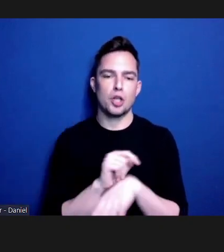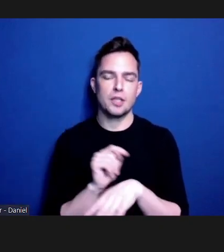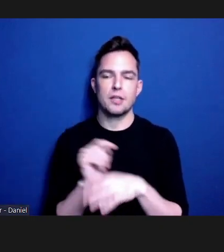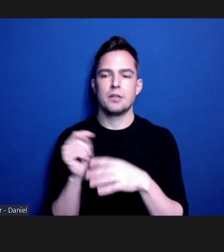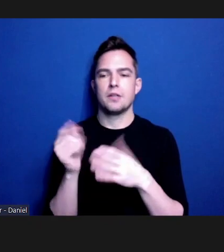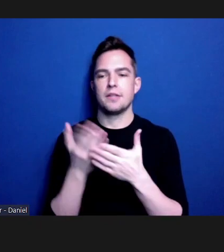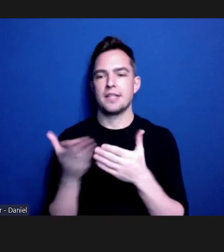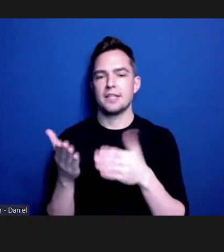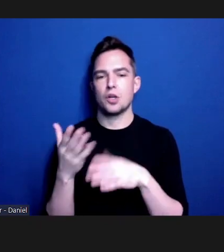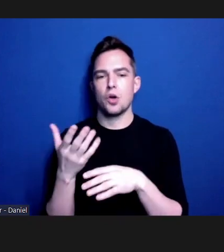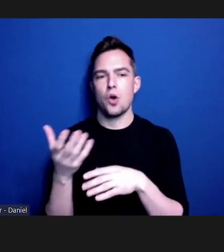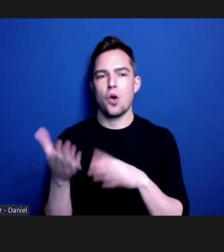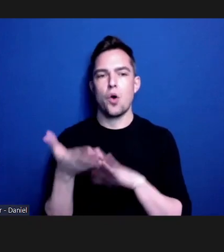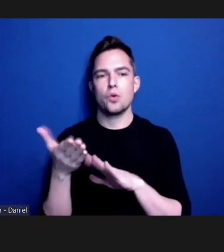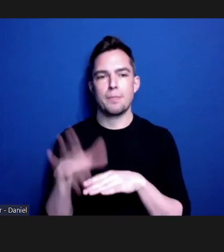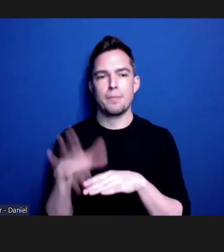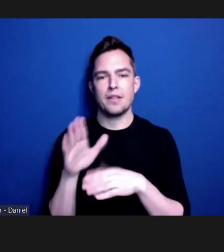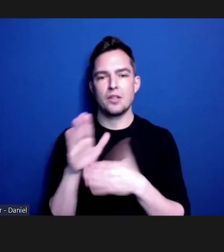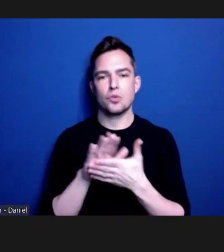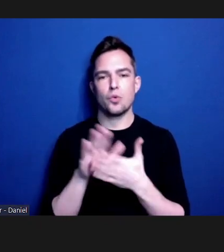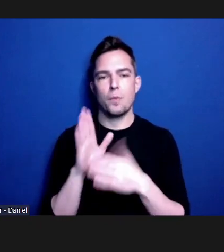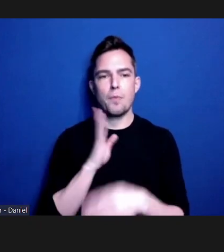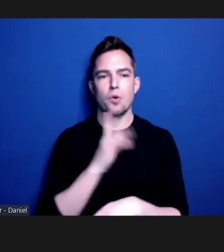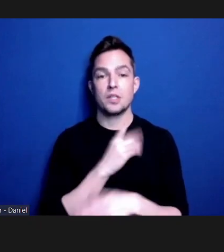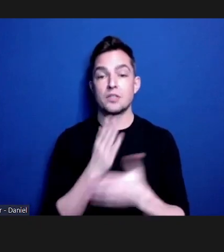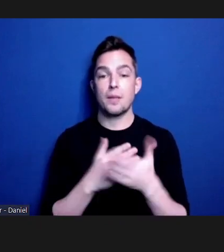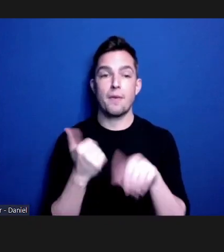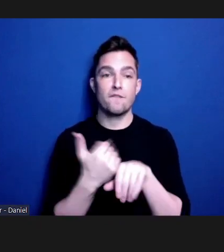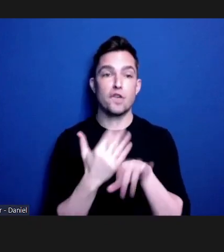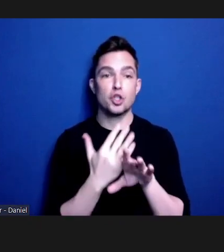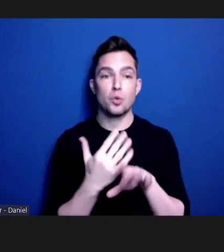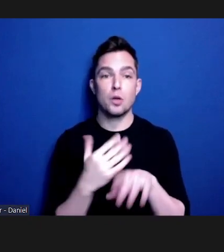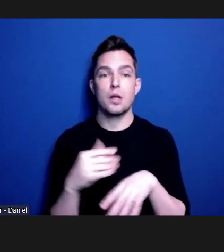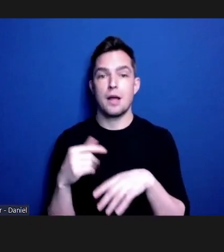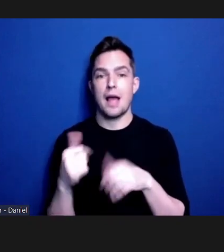board. Some of them remain virtual for the time being. I'm most familiar with the kind